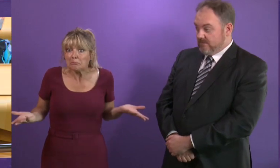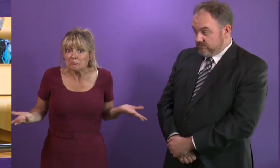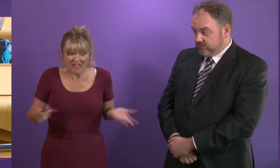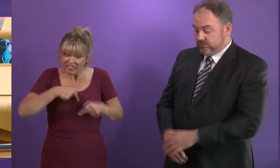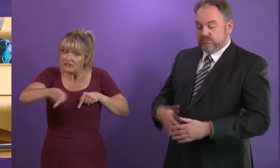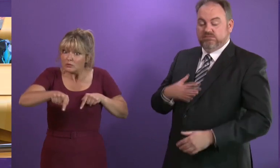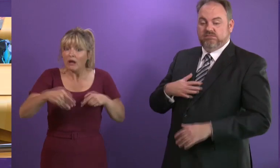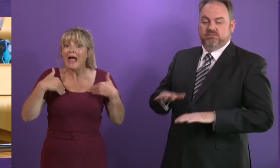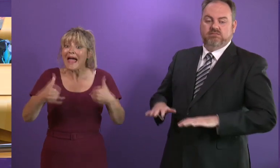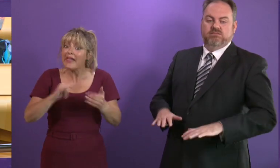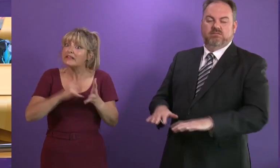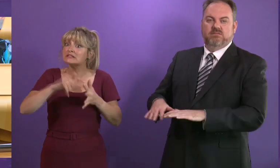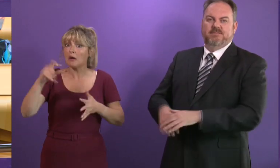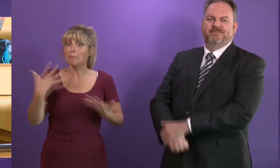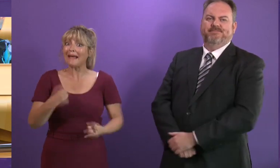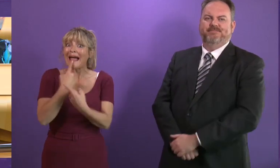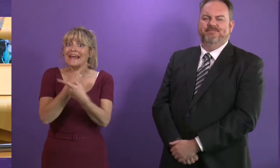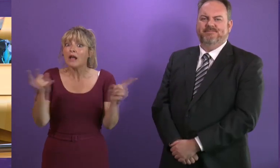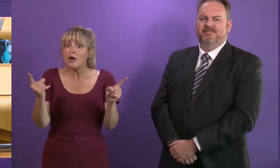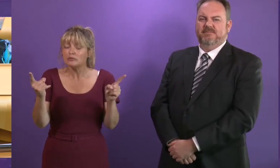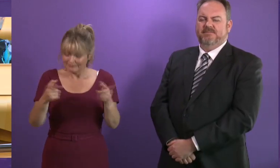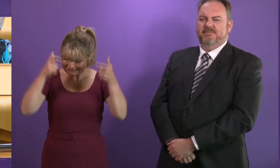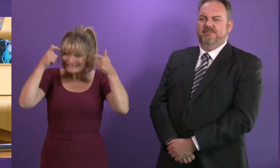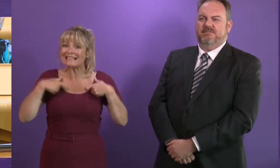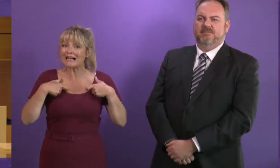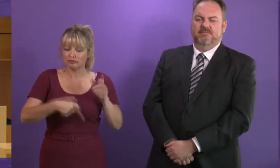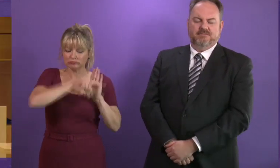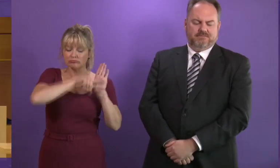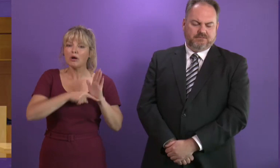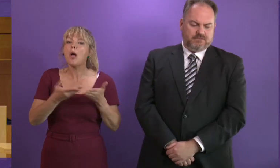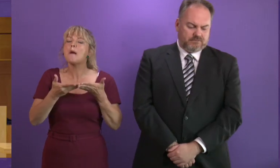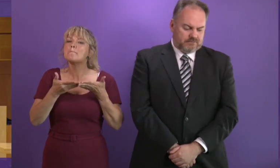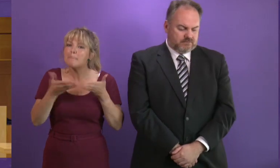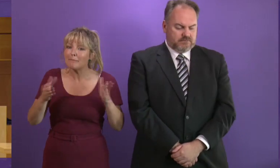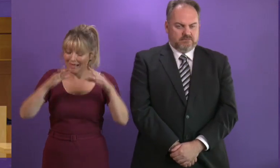announced a statutory public inquiry into the situation at the Royal hospital for children